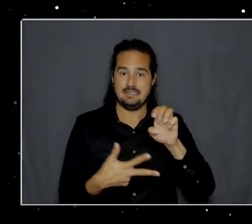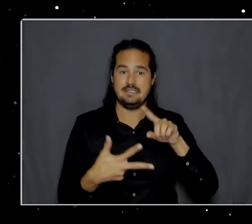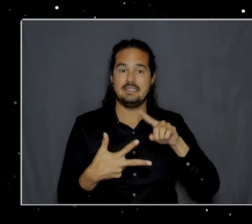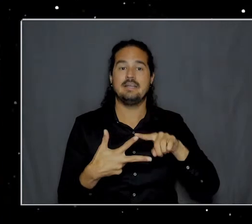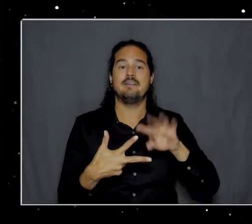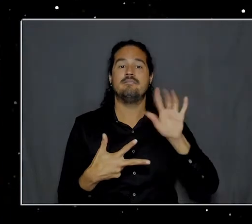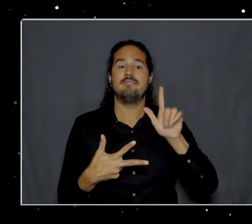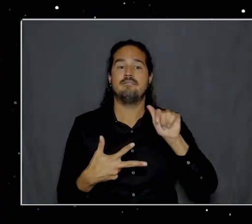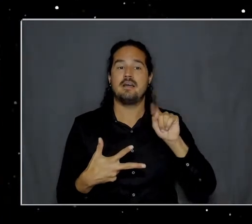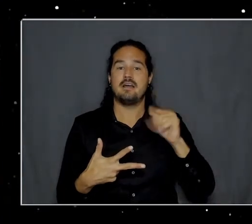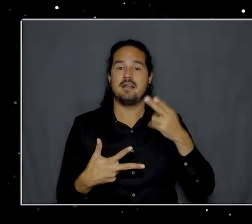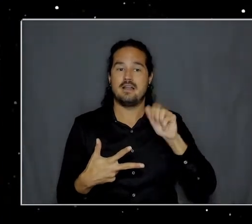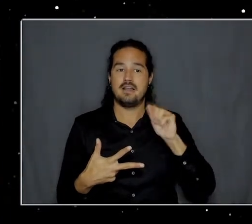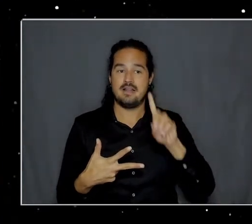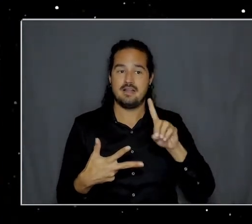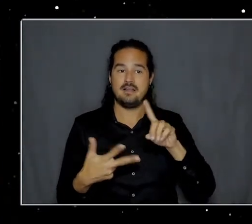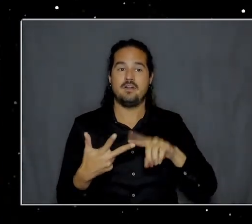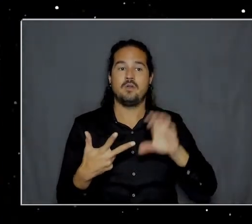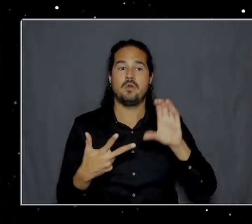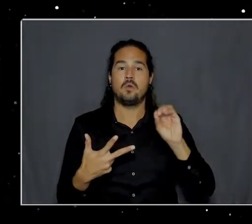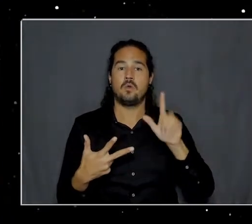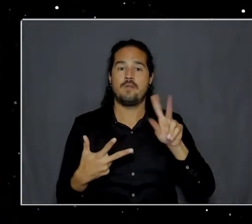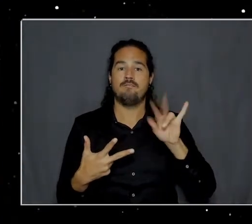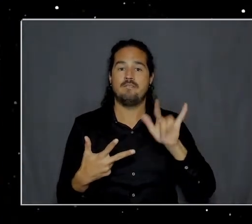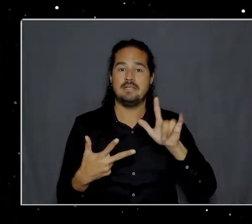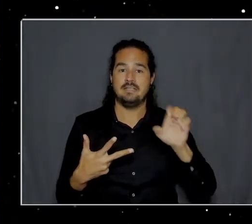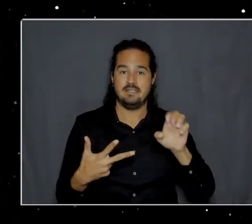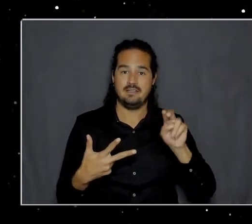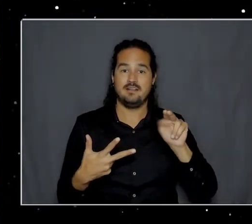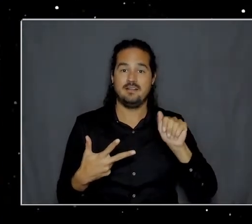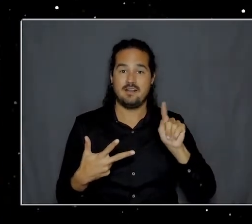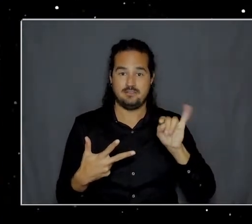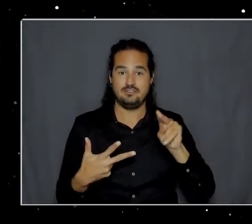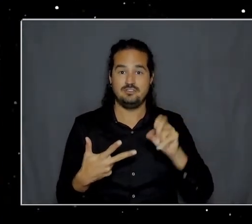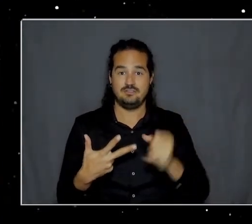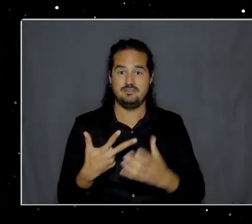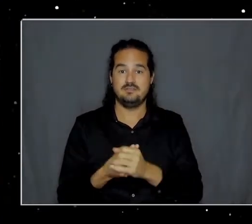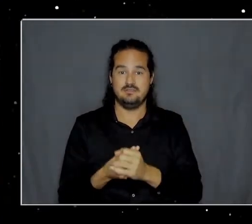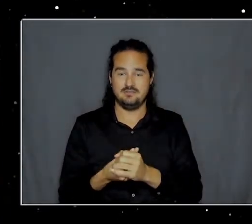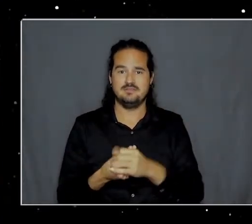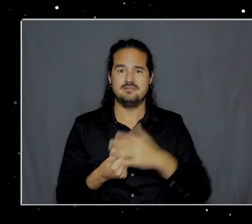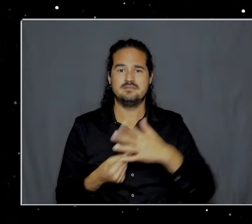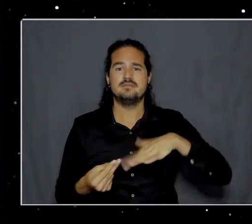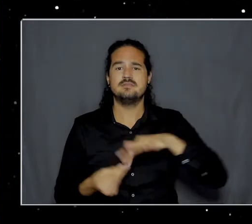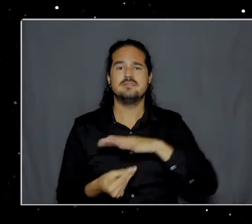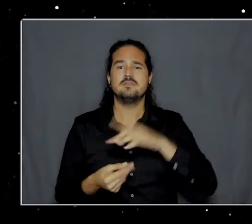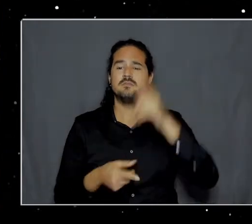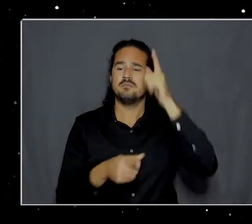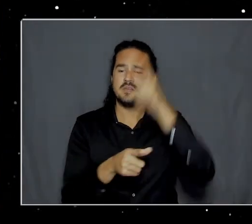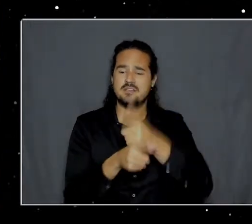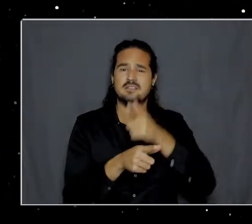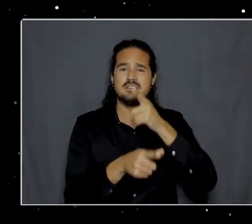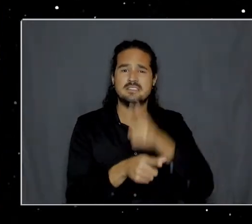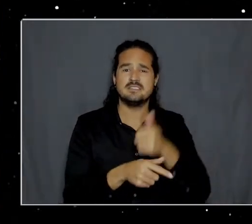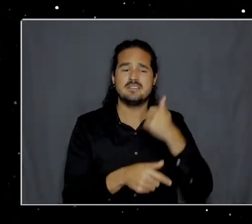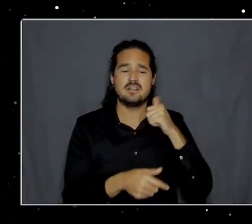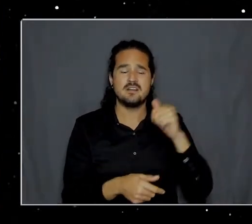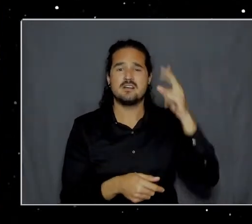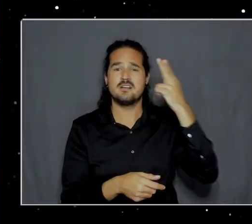COLVILLE NATIONS. THESE BROTHERS AND SISTERS, AUNTS AND UNCLES, GRANDFATHERS AND GRANDMOTHERS HAVE STEWARDED